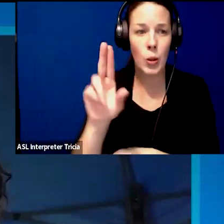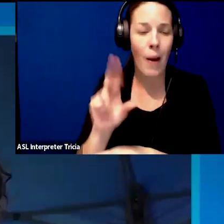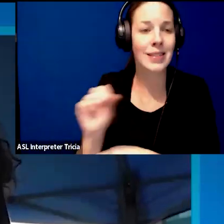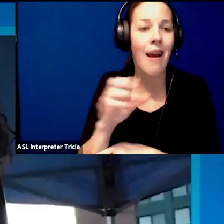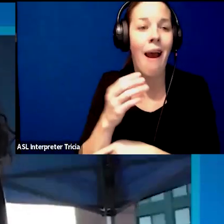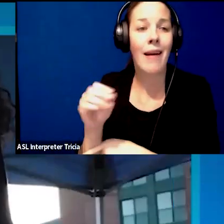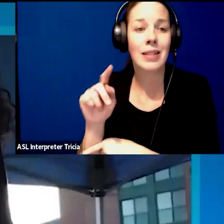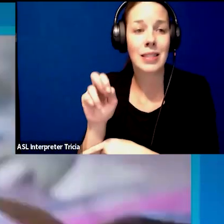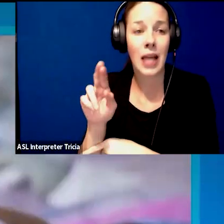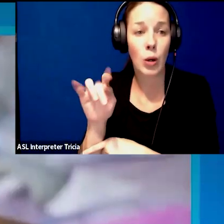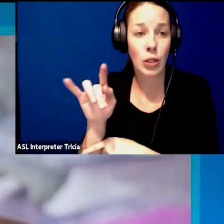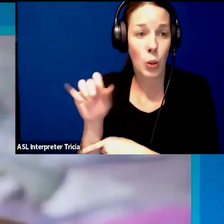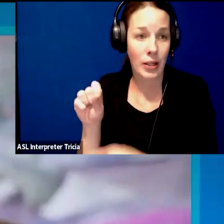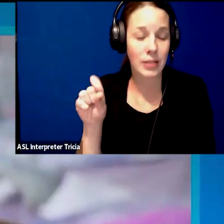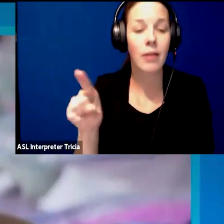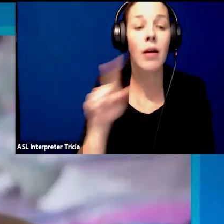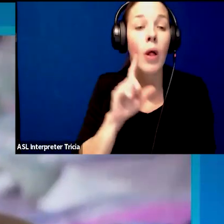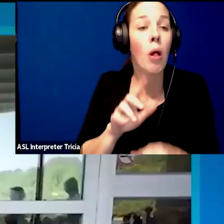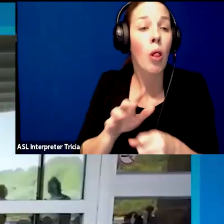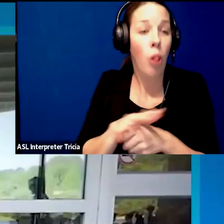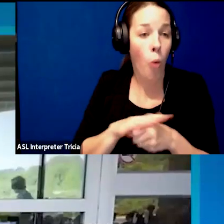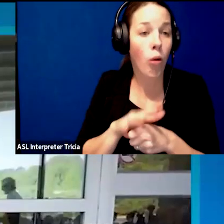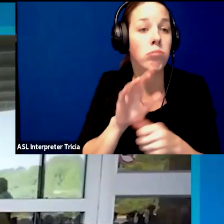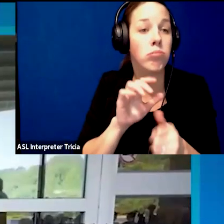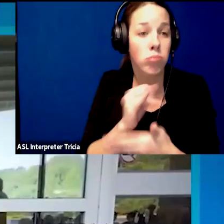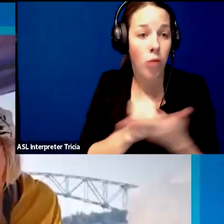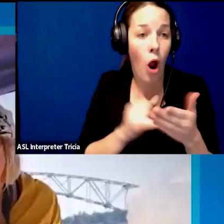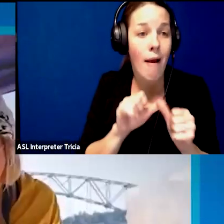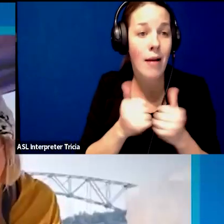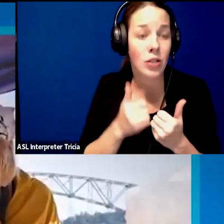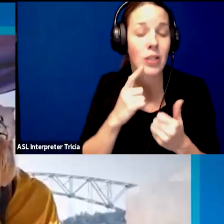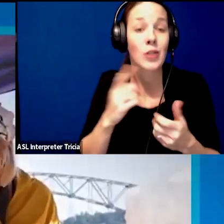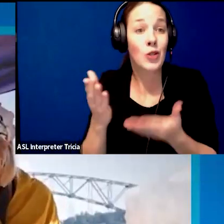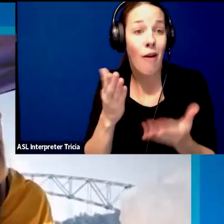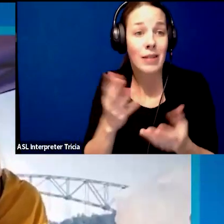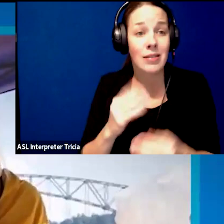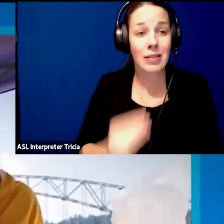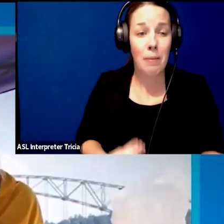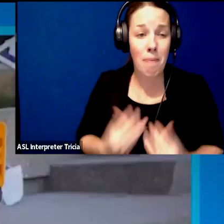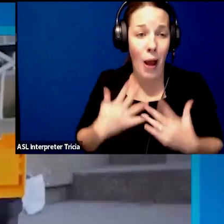Local arts agencies serve and inspire our communities by bringing arts and culture to people of all